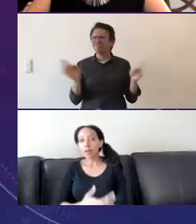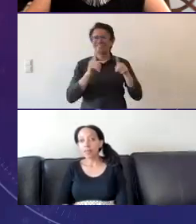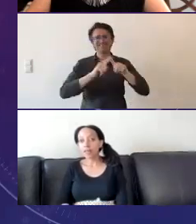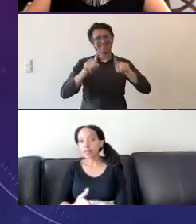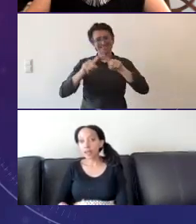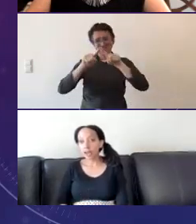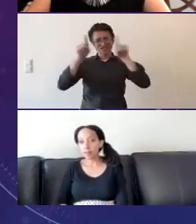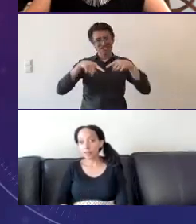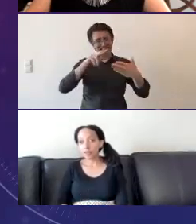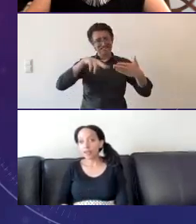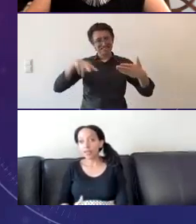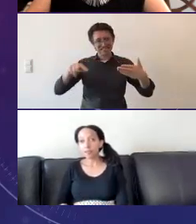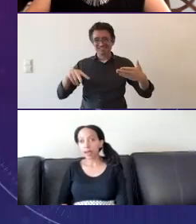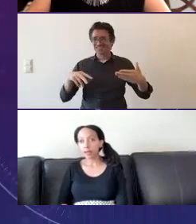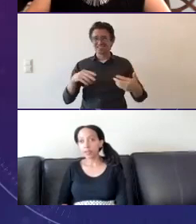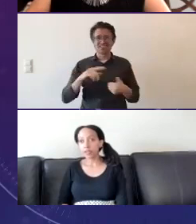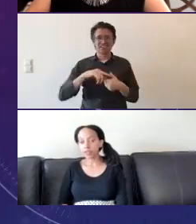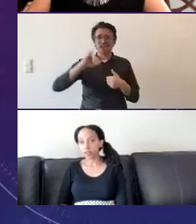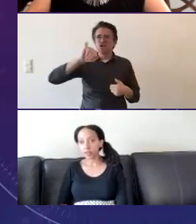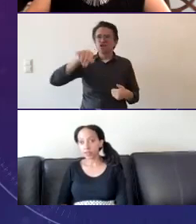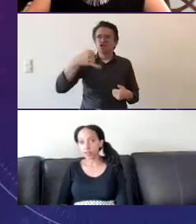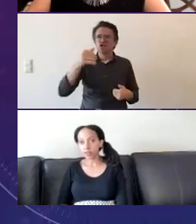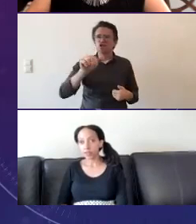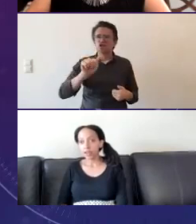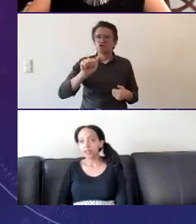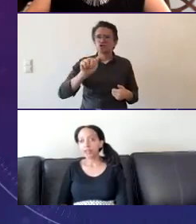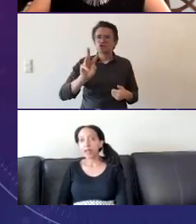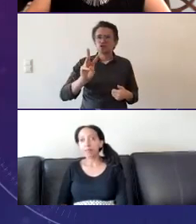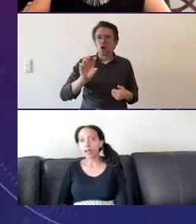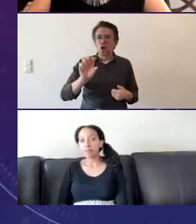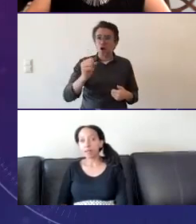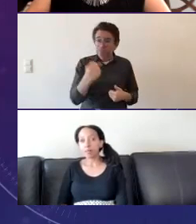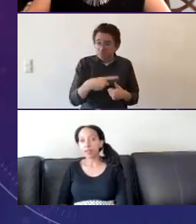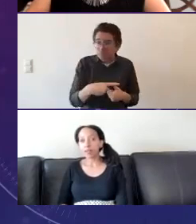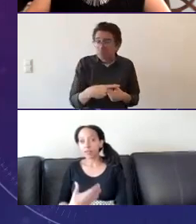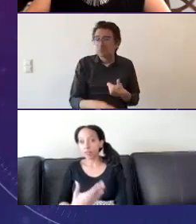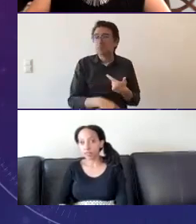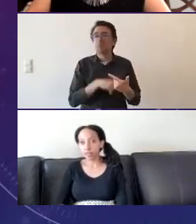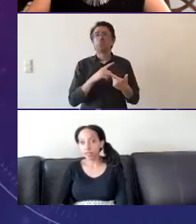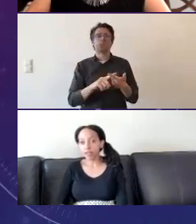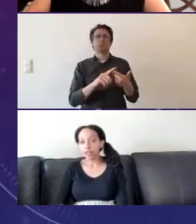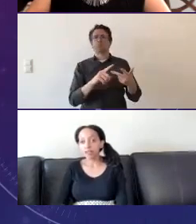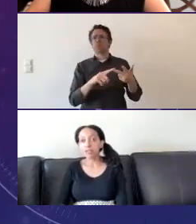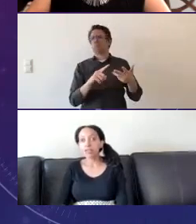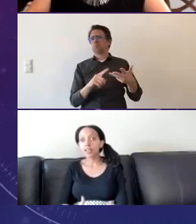and apps compatible to screen readers so that blind people who are using the app